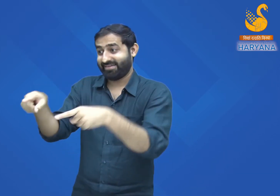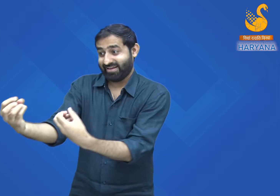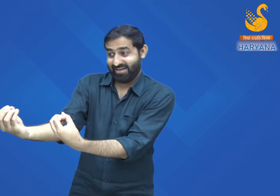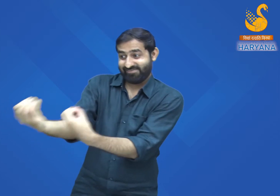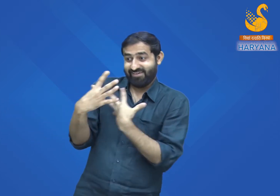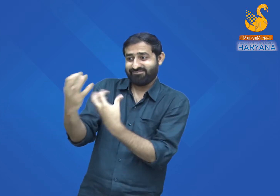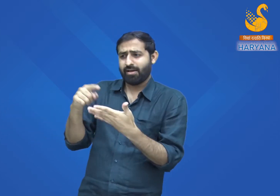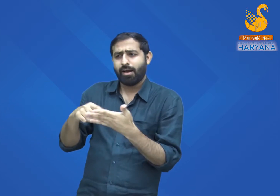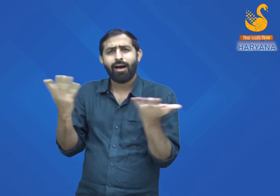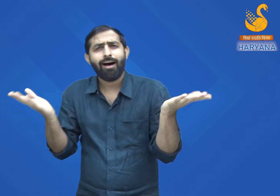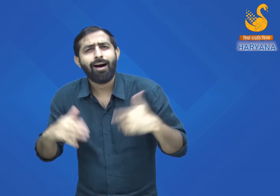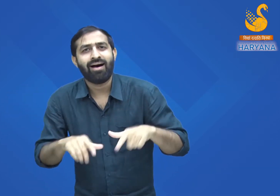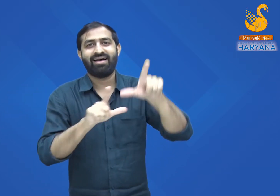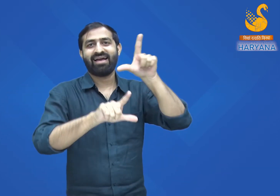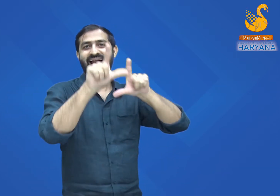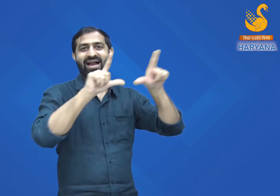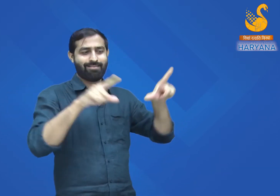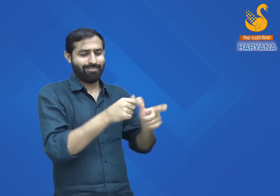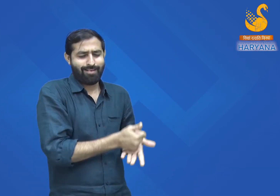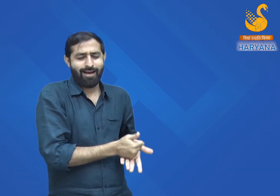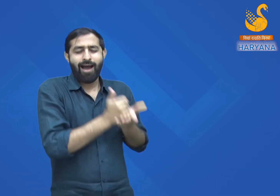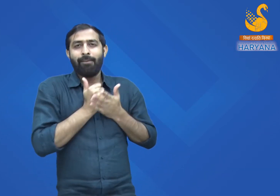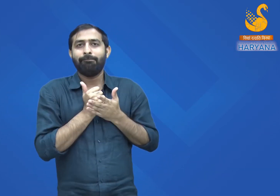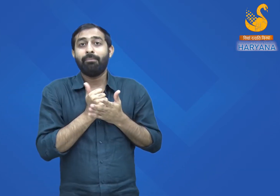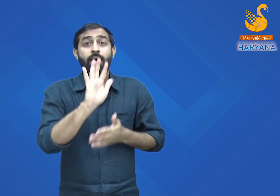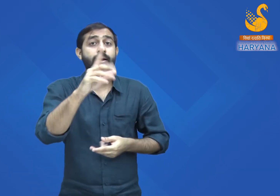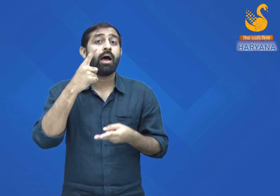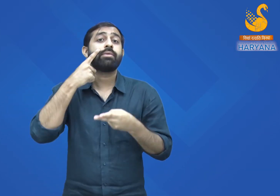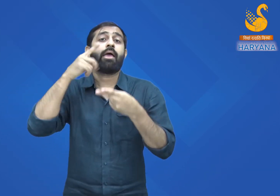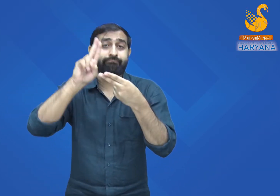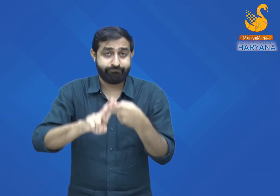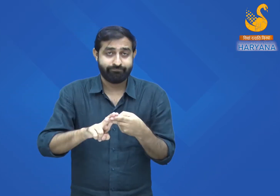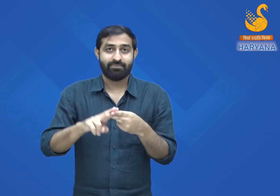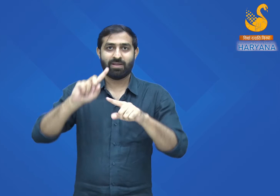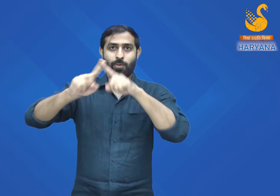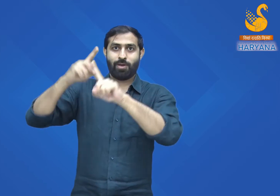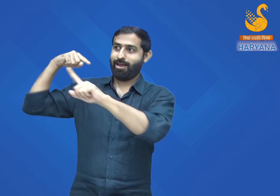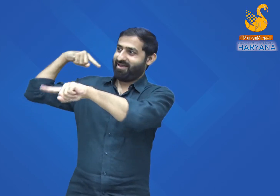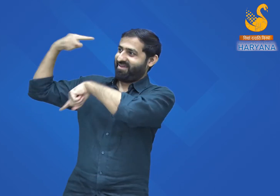So we get to know all of this through language. Old buildings and structures